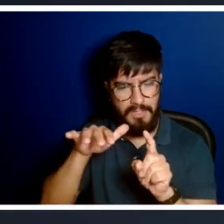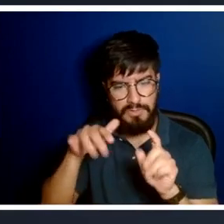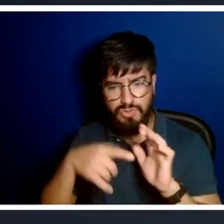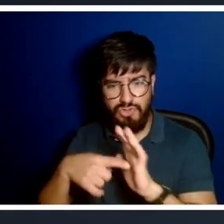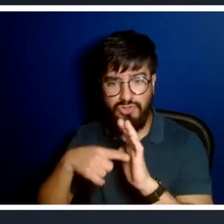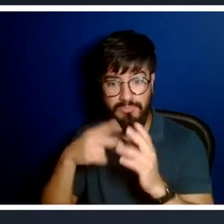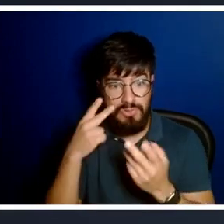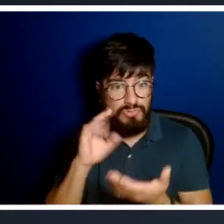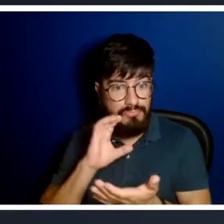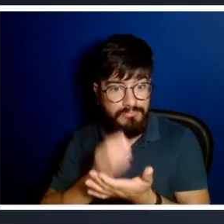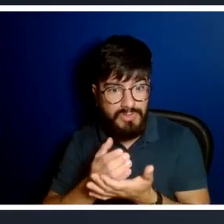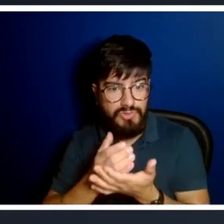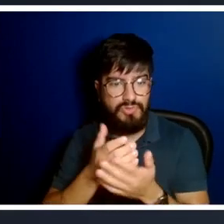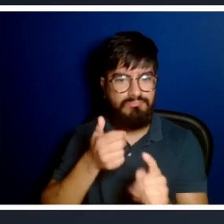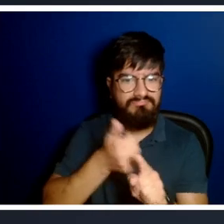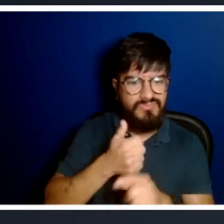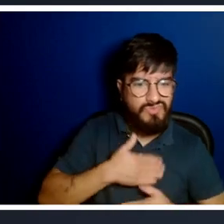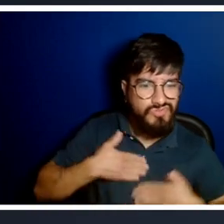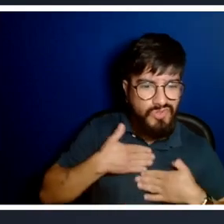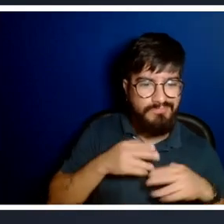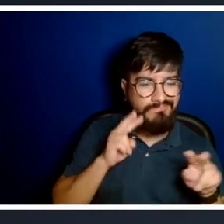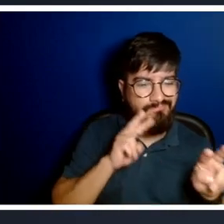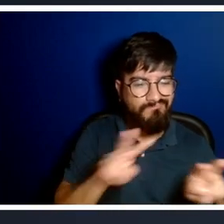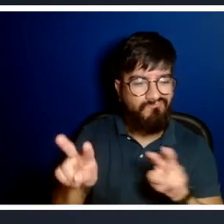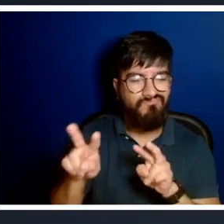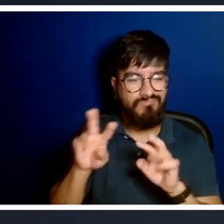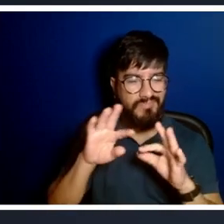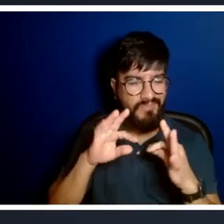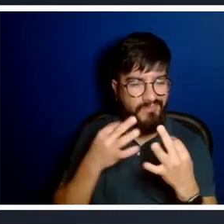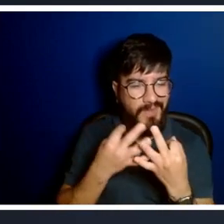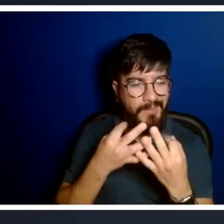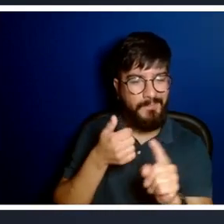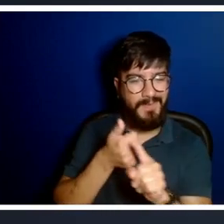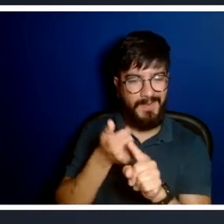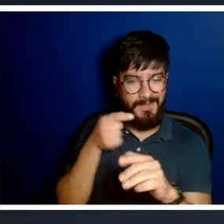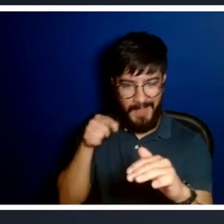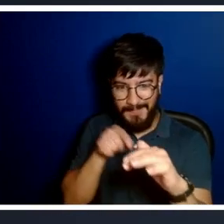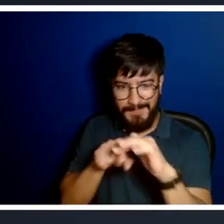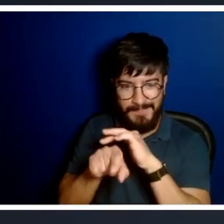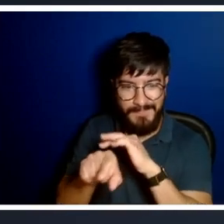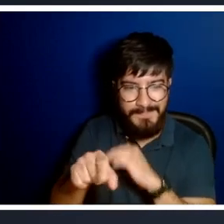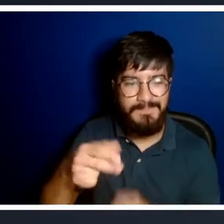we see families participating in scavenger hunts to encourage close looking at art. There is